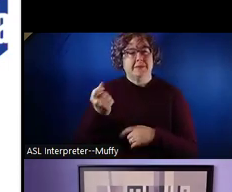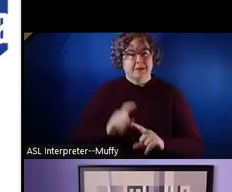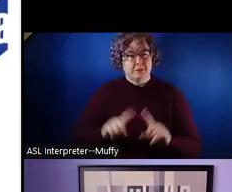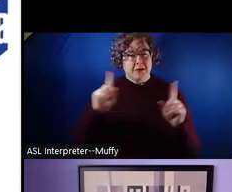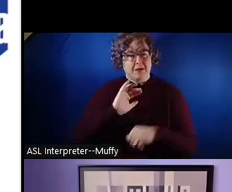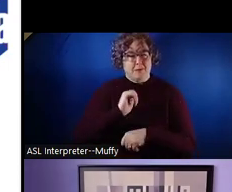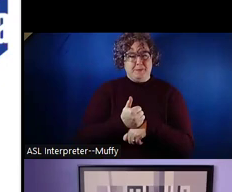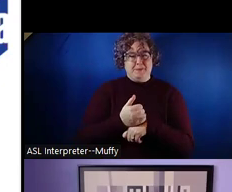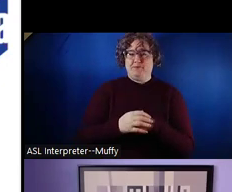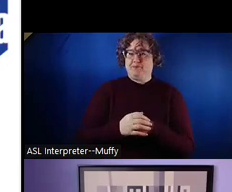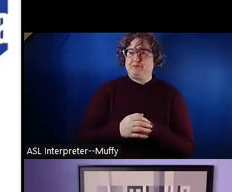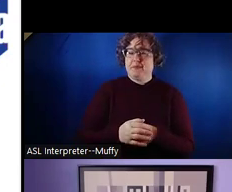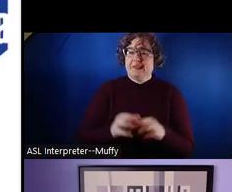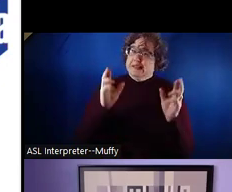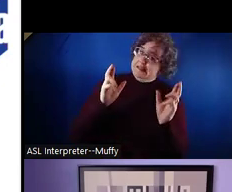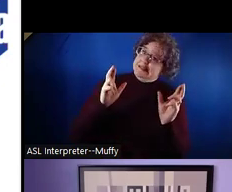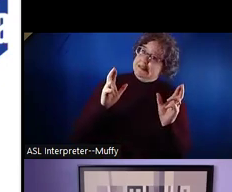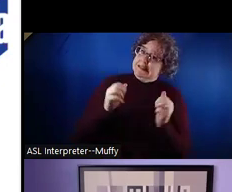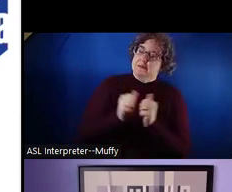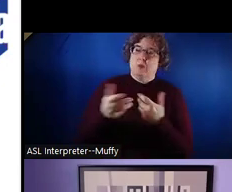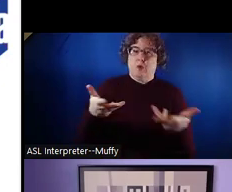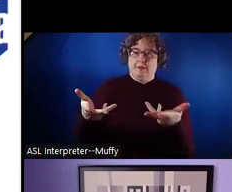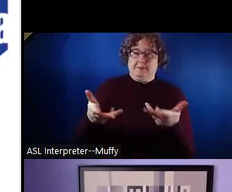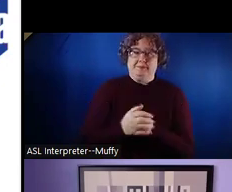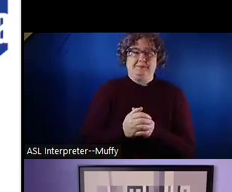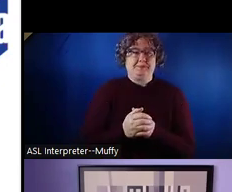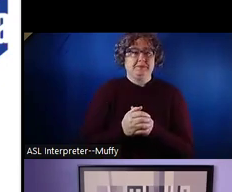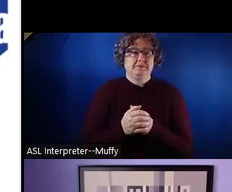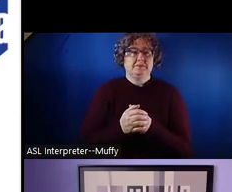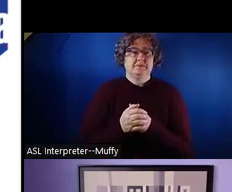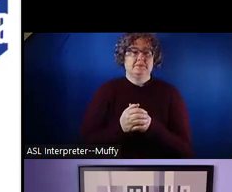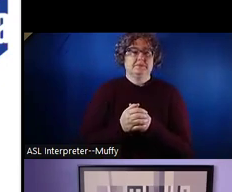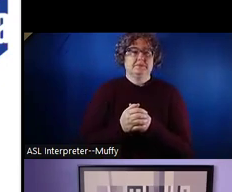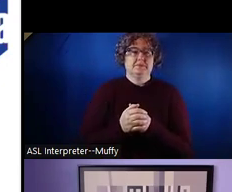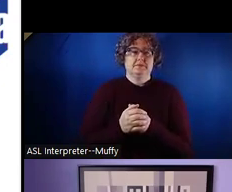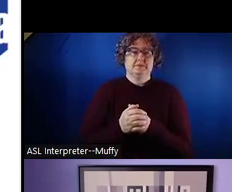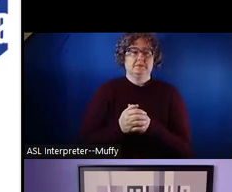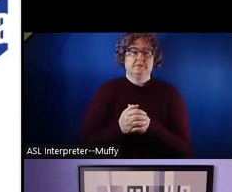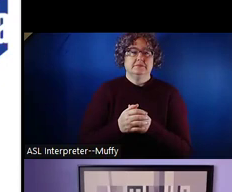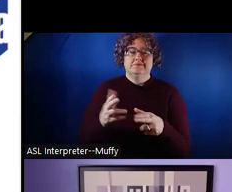and one that we hope is more interactive. First, we're gonna start out by just briefly reviewing